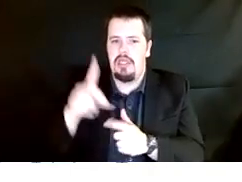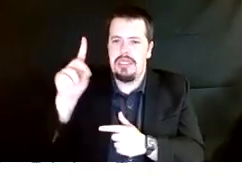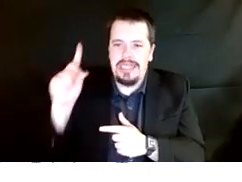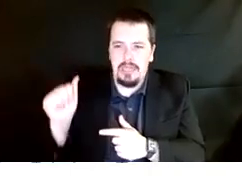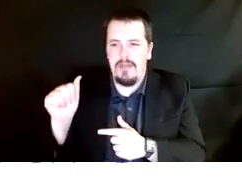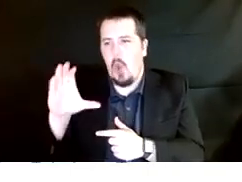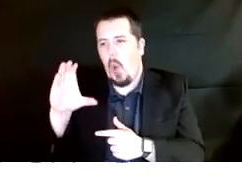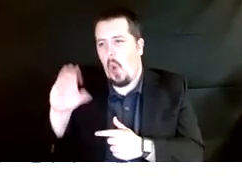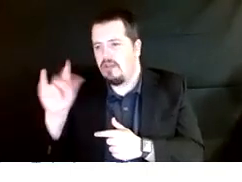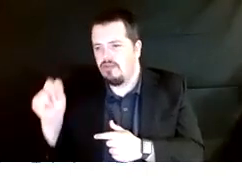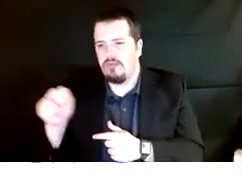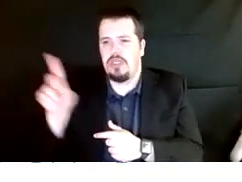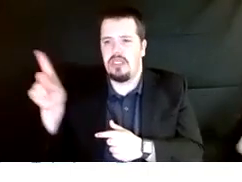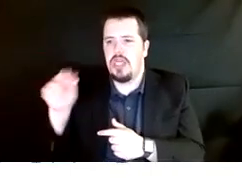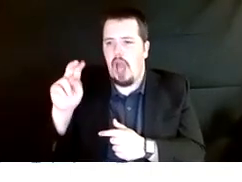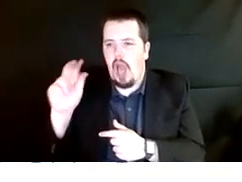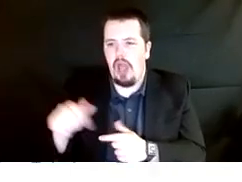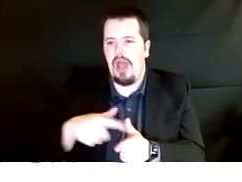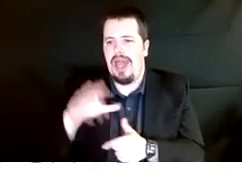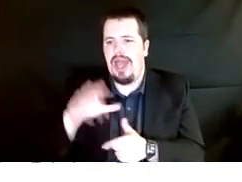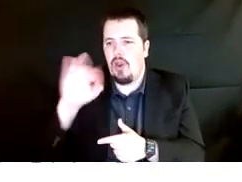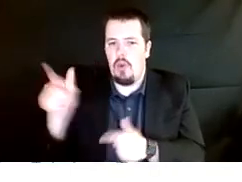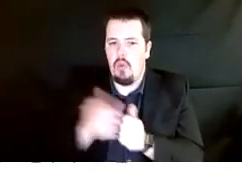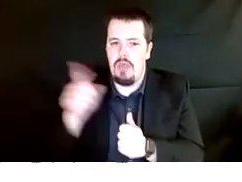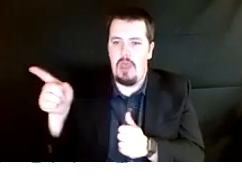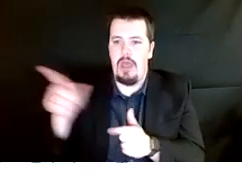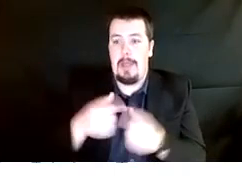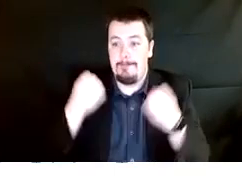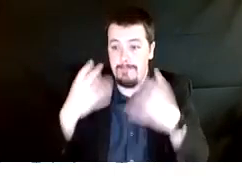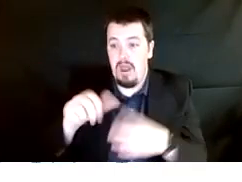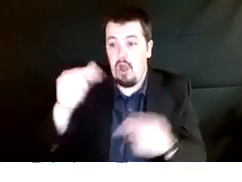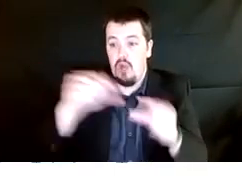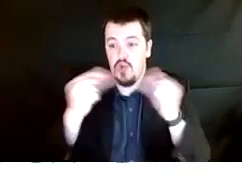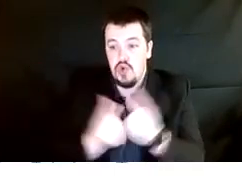Donna and Carol are with as well as many other groups like The Arc and others